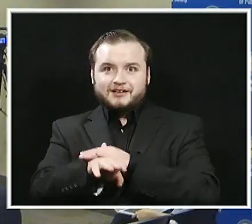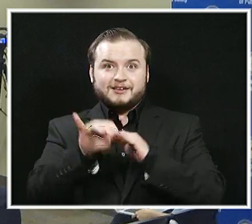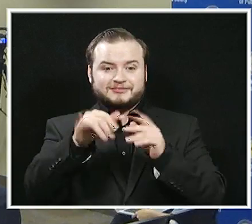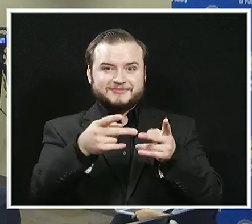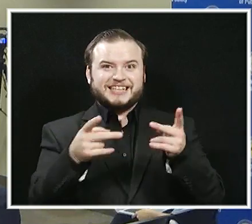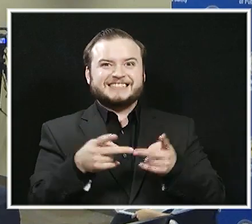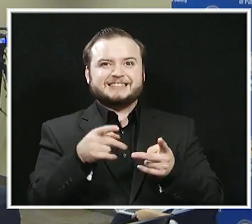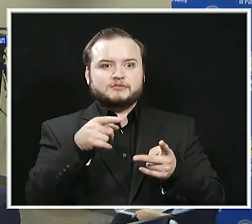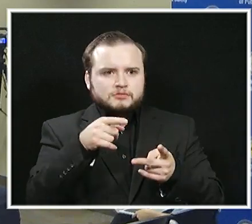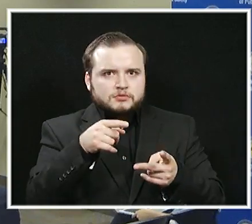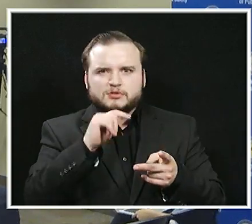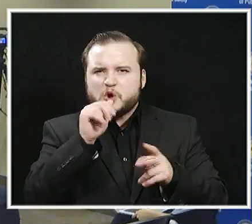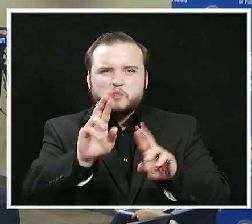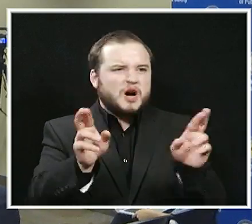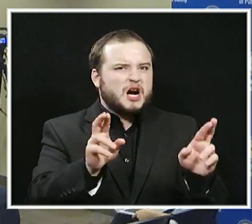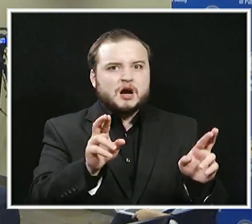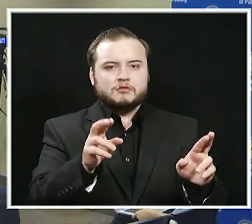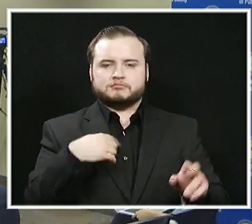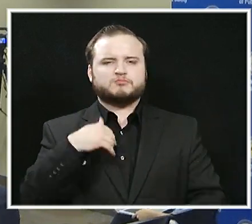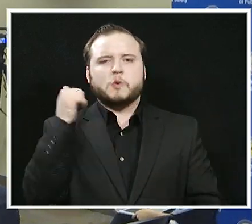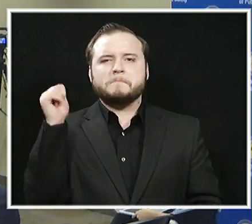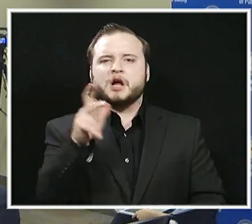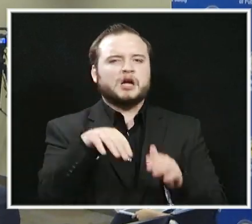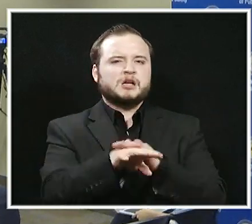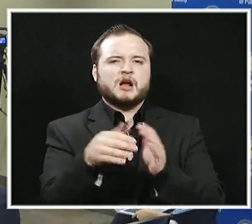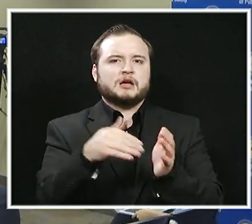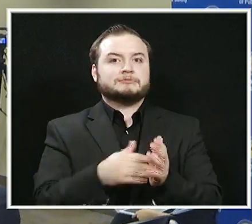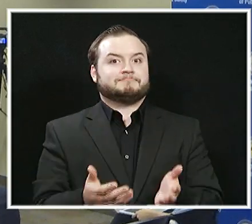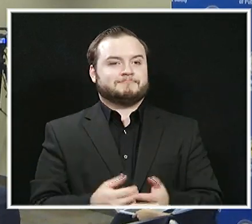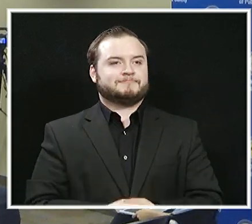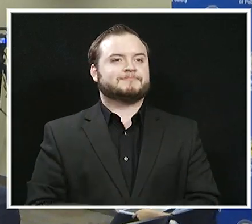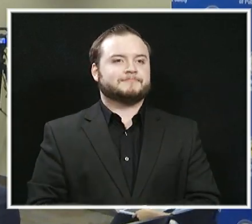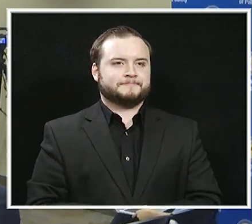come back, there's really no need to be open or offering that service. [ off mic ]